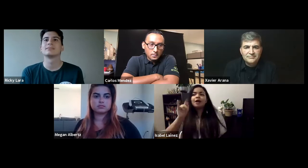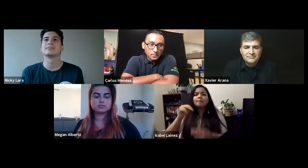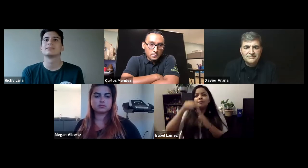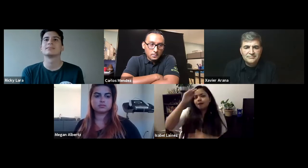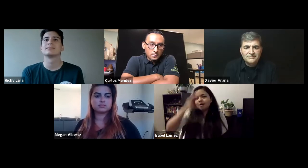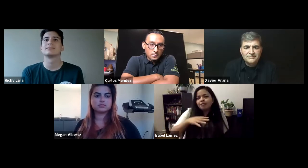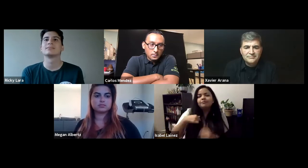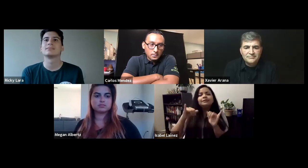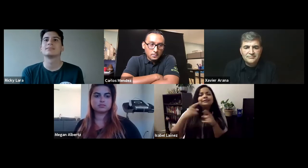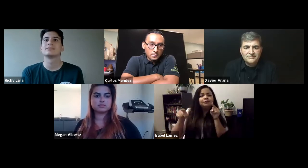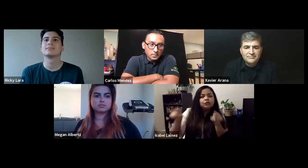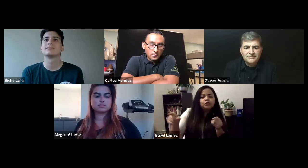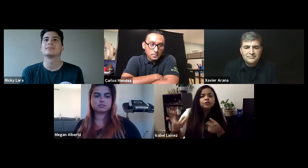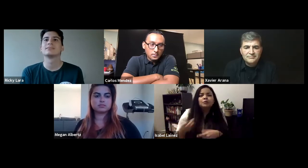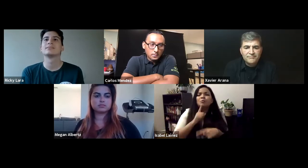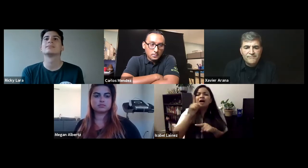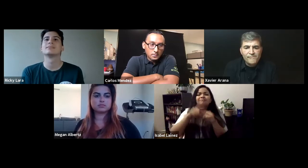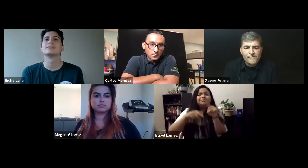not really LatinX, but I'm learning about that.